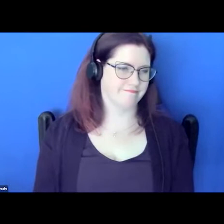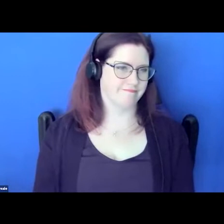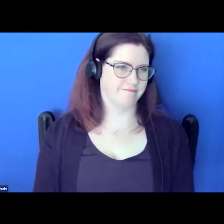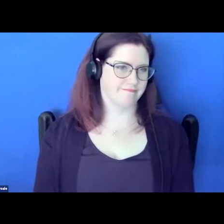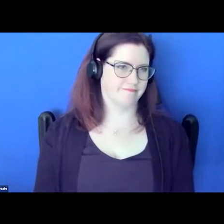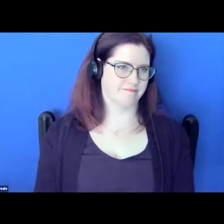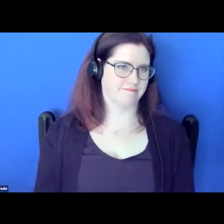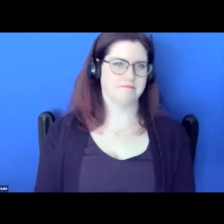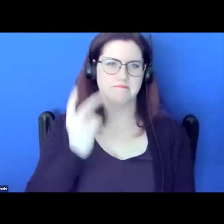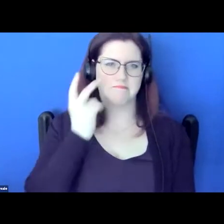Let's see, next slide, please.